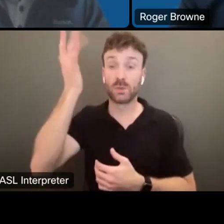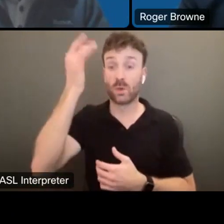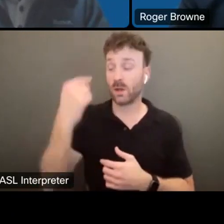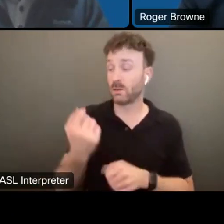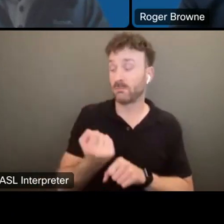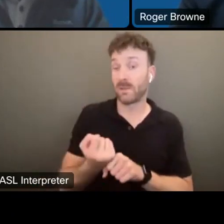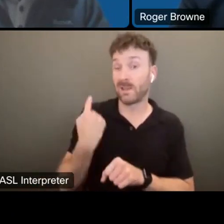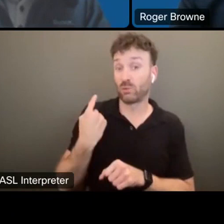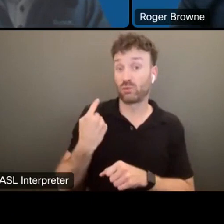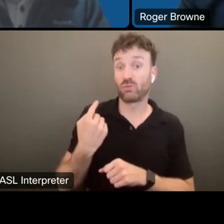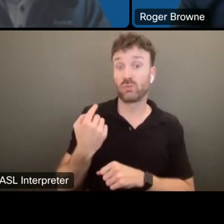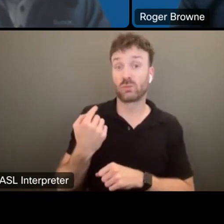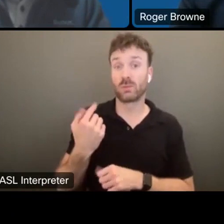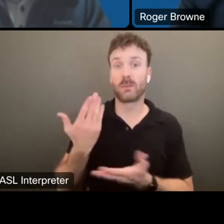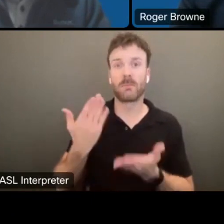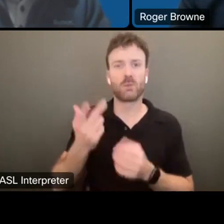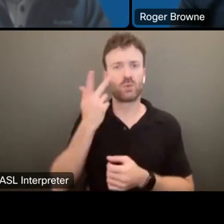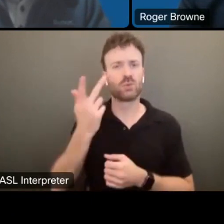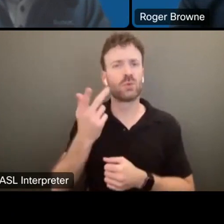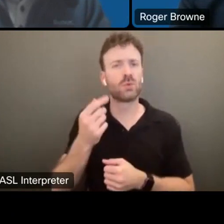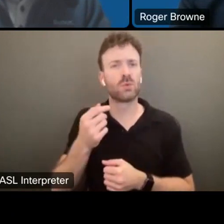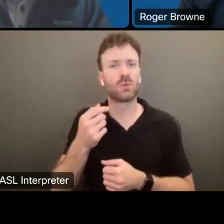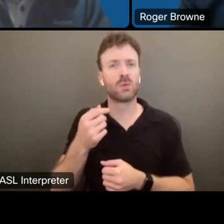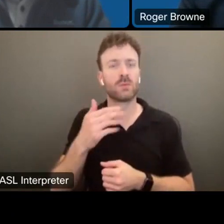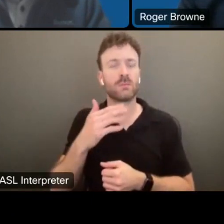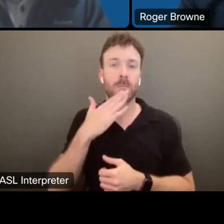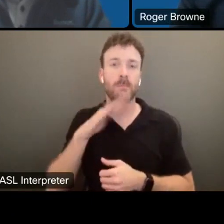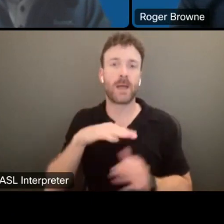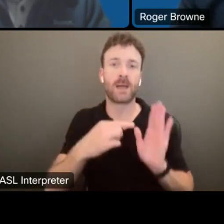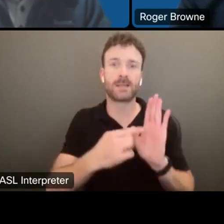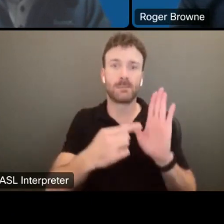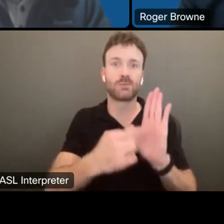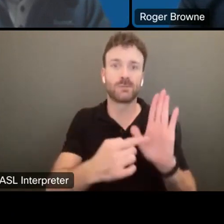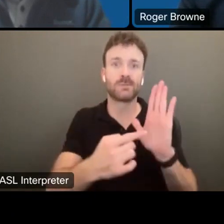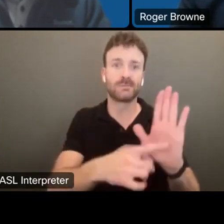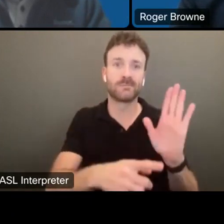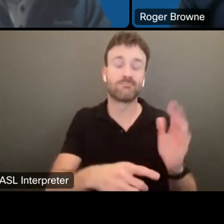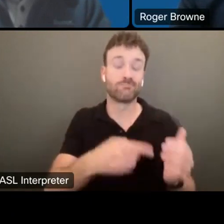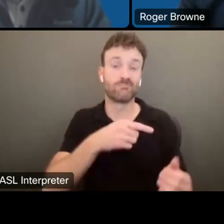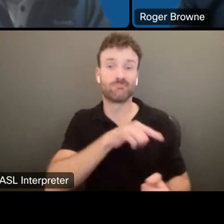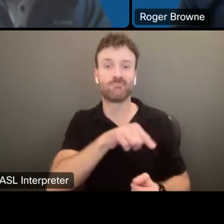year, you may be seeing a number of poor examples, and these are all things that on the go-forward